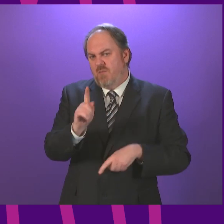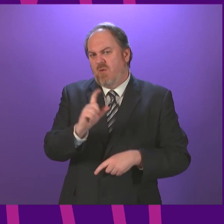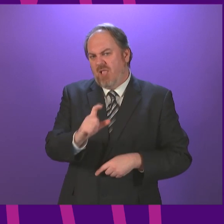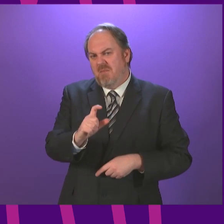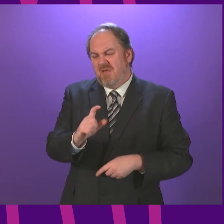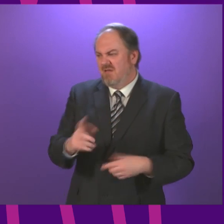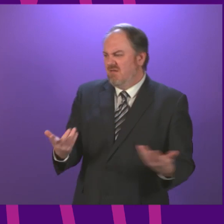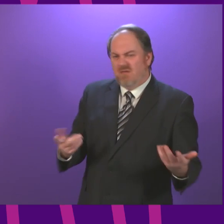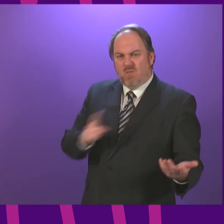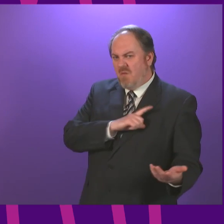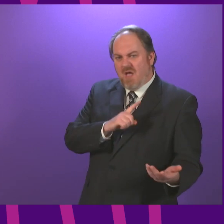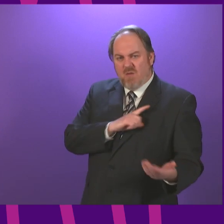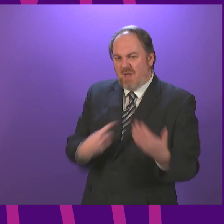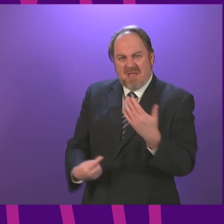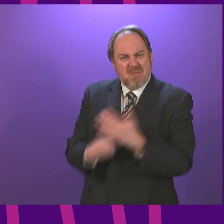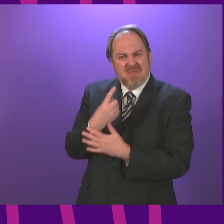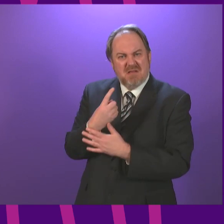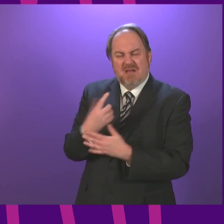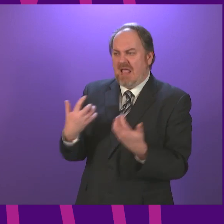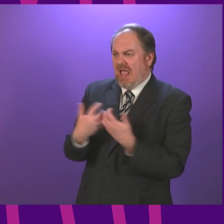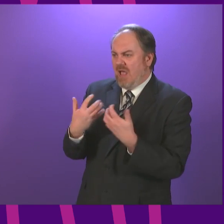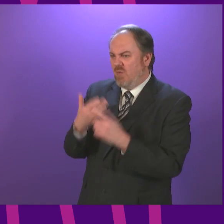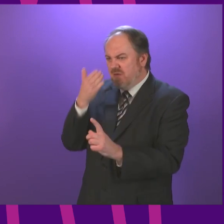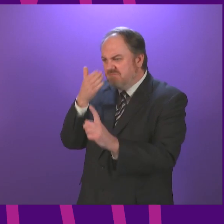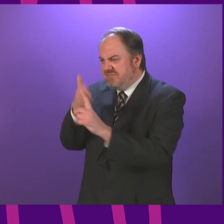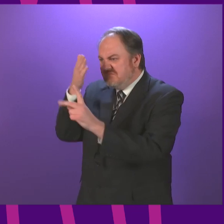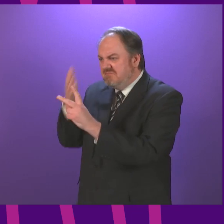what actions are now being taken to identify the people who were responsible and what more